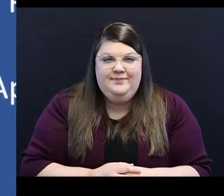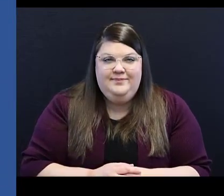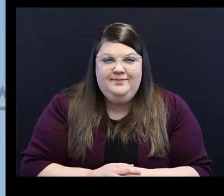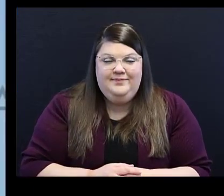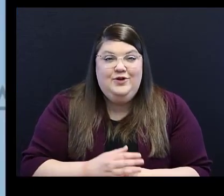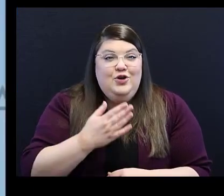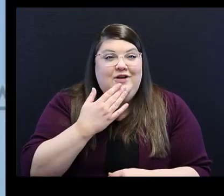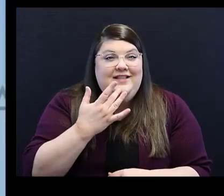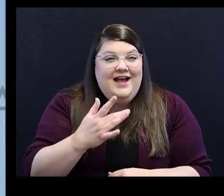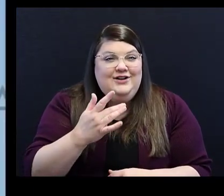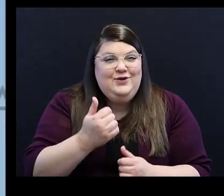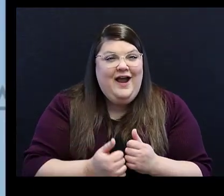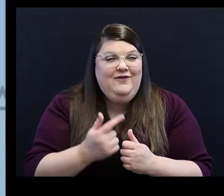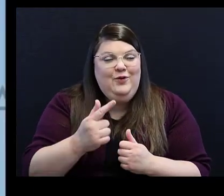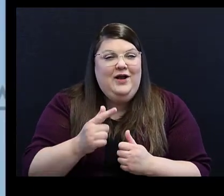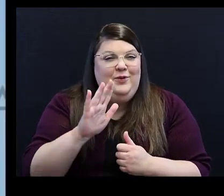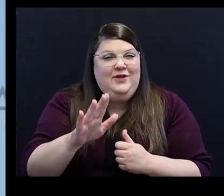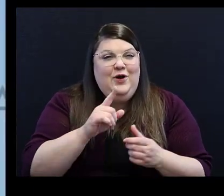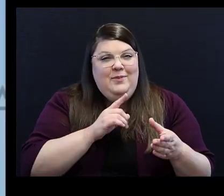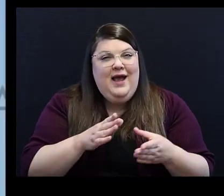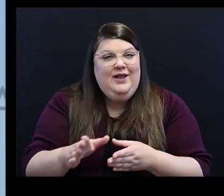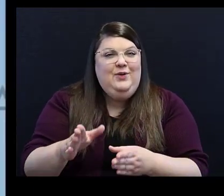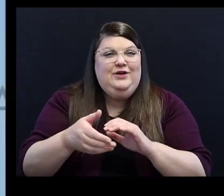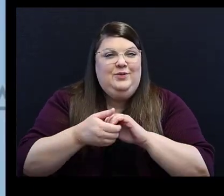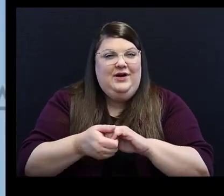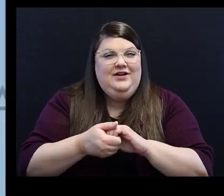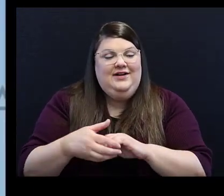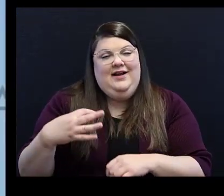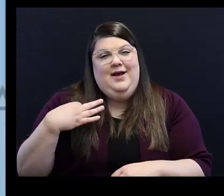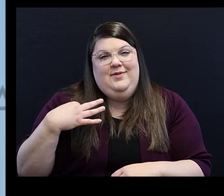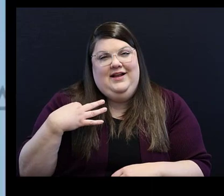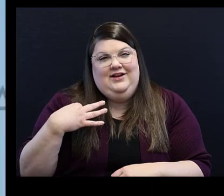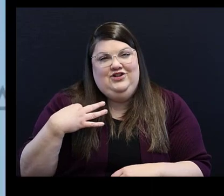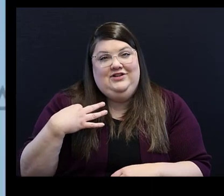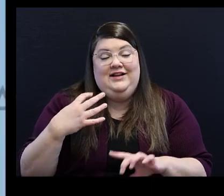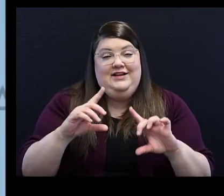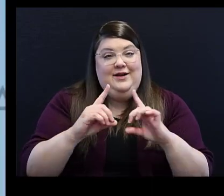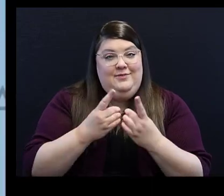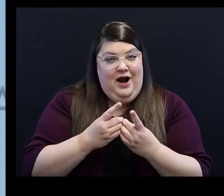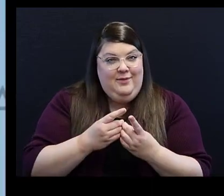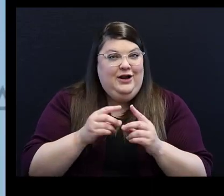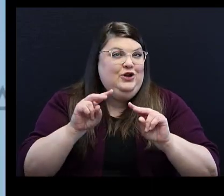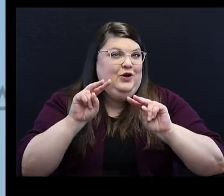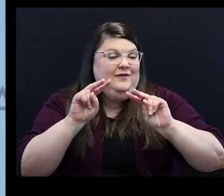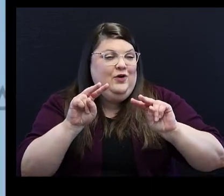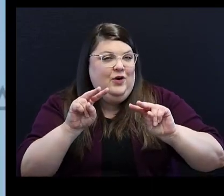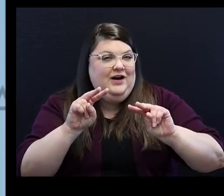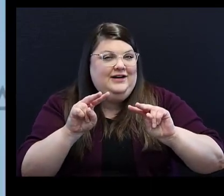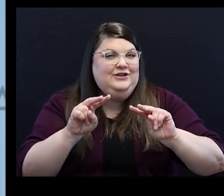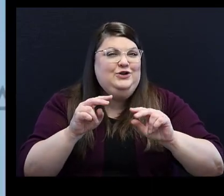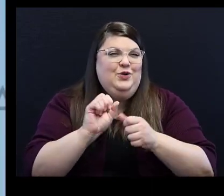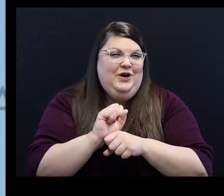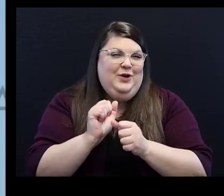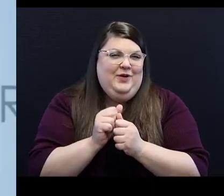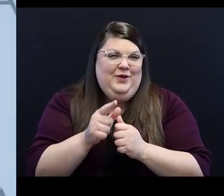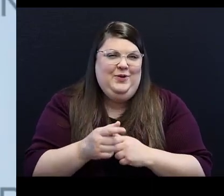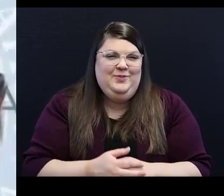Good luck to everyone with your Pathways to Partnerships applications. The Department looks forward to working with you.